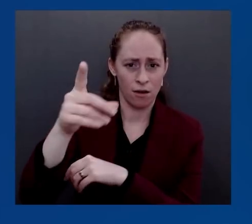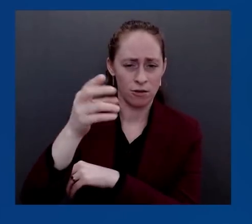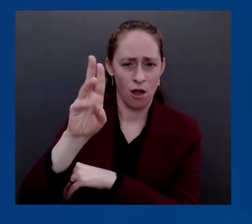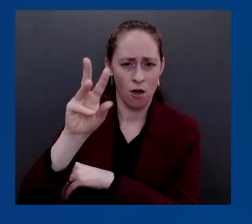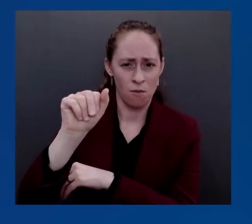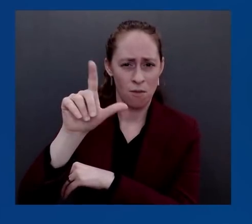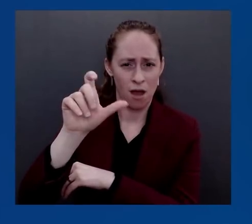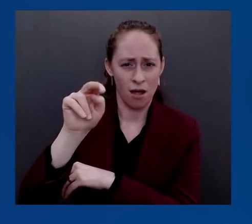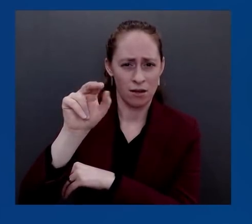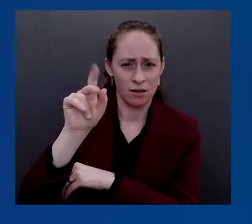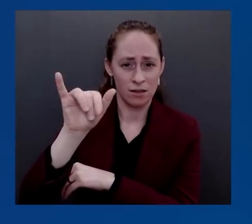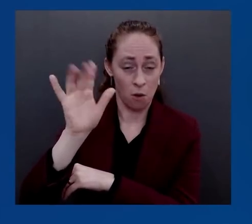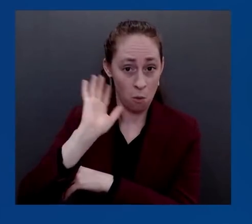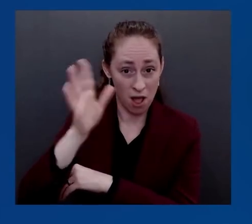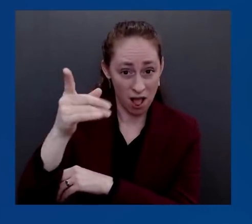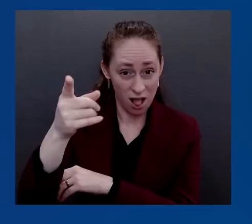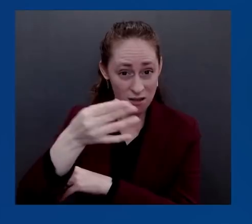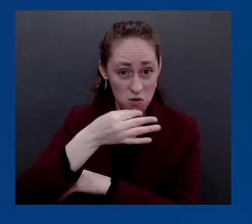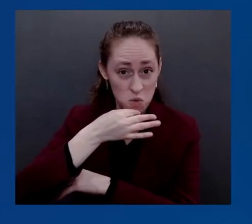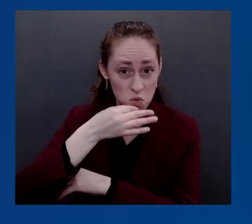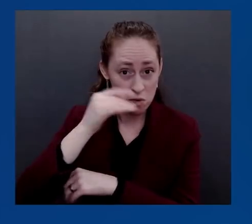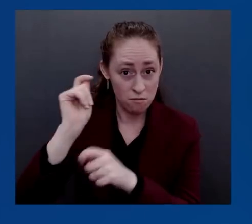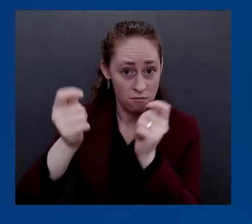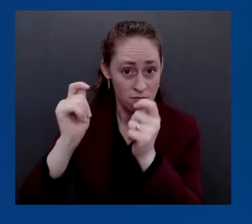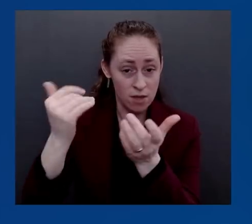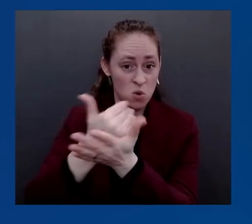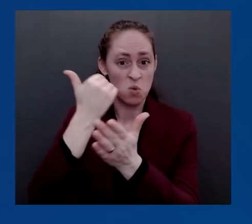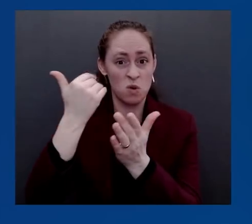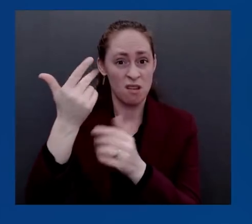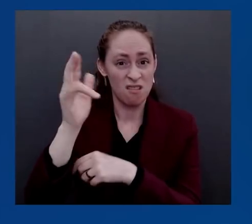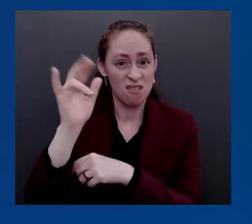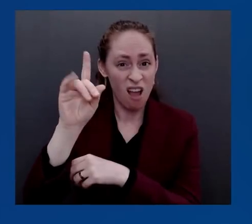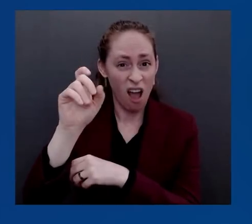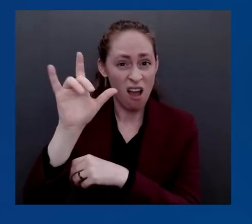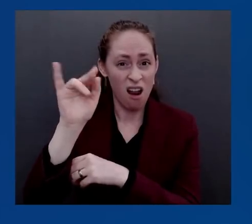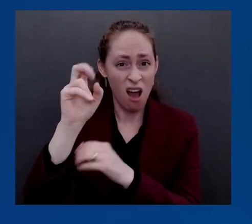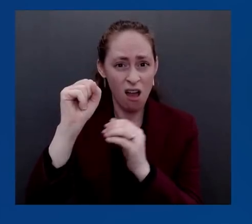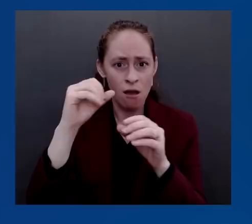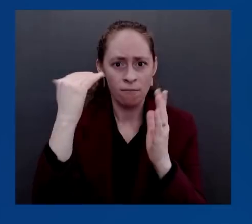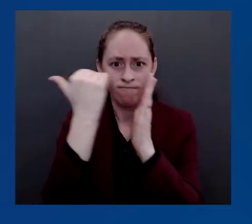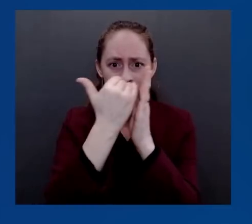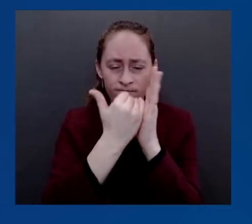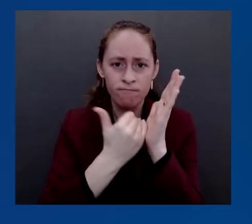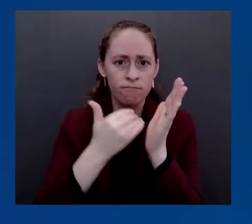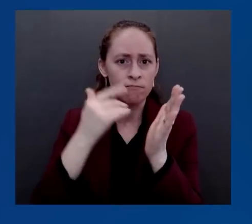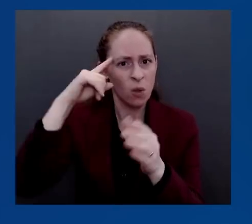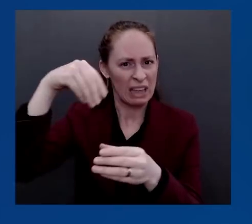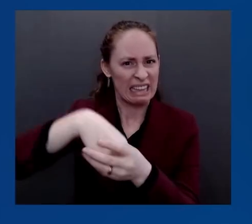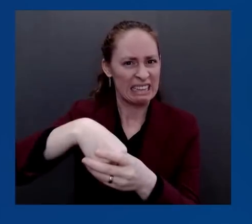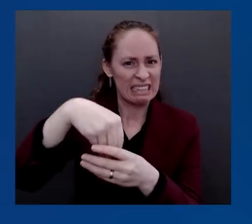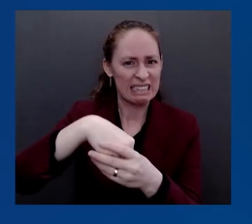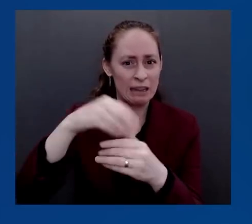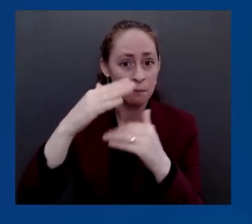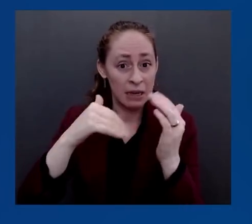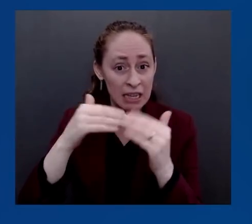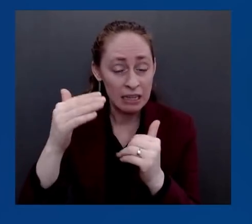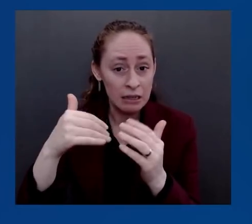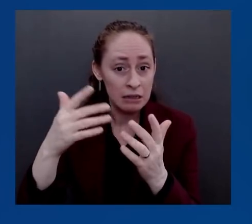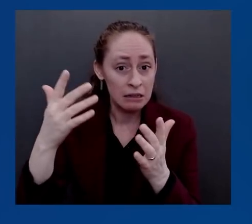that that might come as early as next week. And then, Jeff, if you could say, has anyone within the administration indicated to the CDC